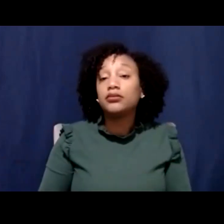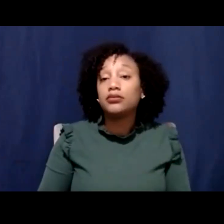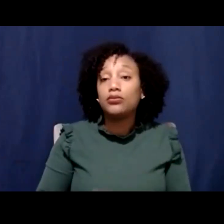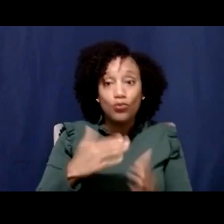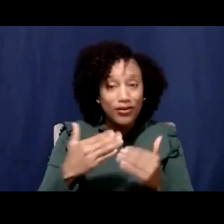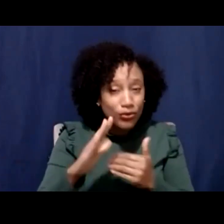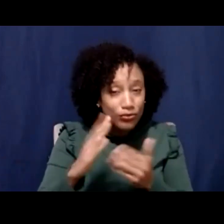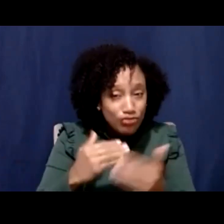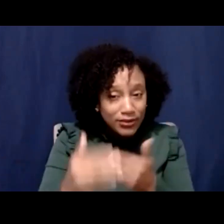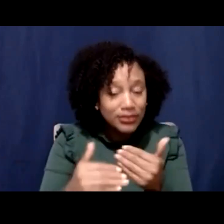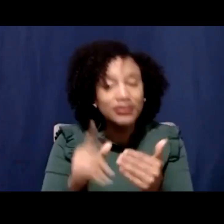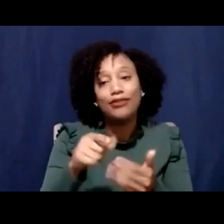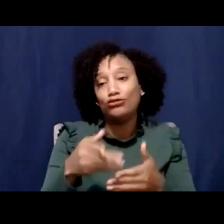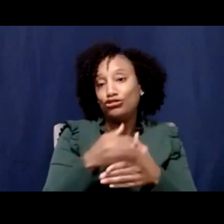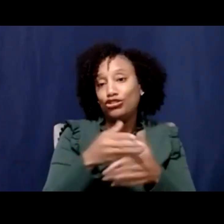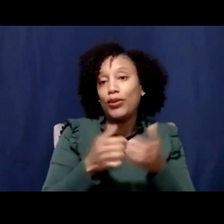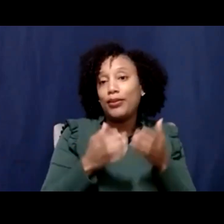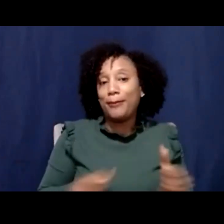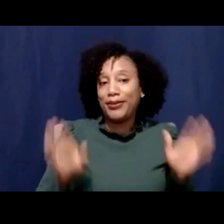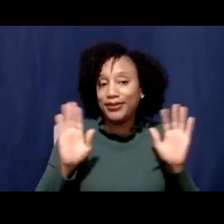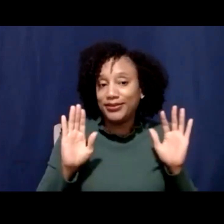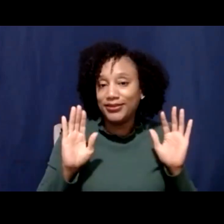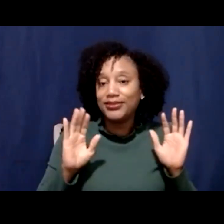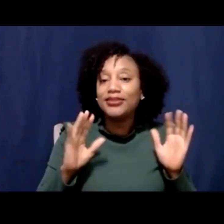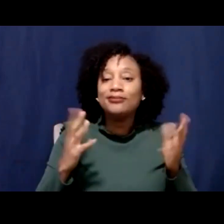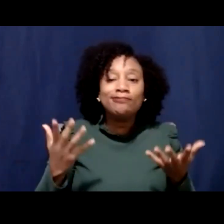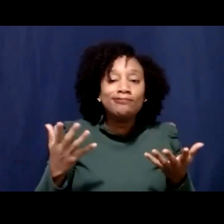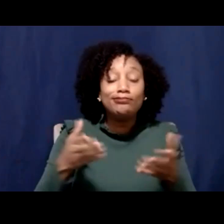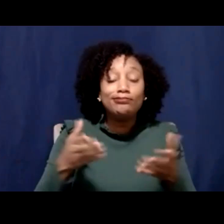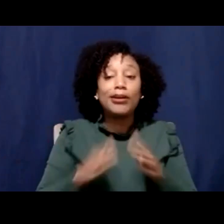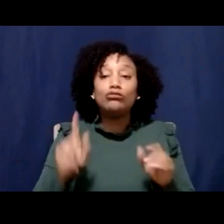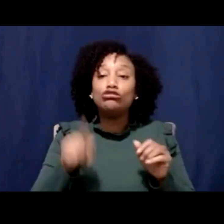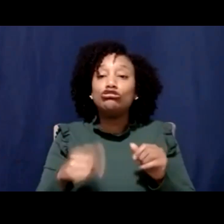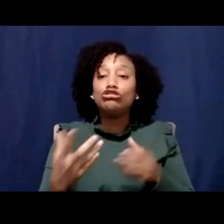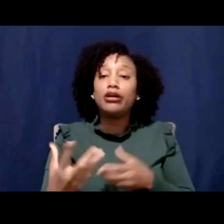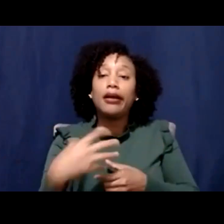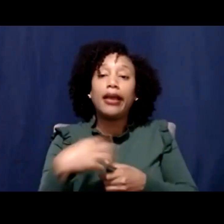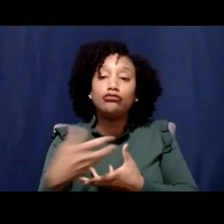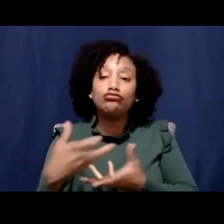it needs to be shared with the public in some way. The public should be able to engage with it in some way.